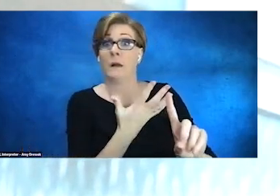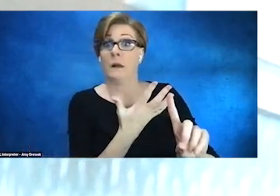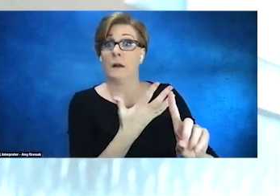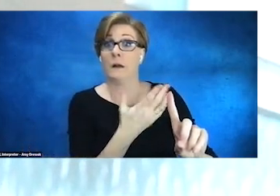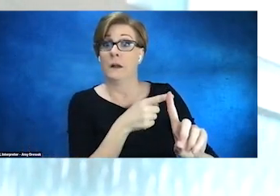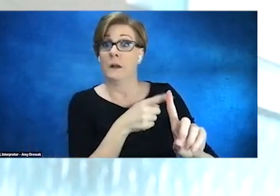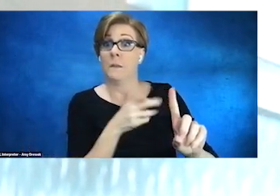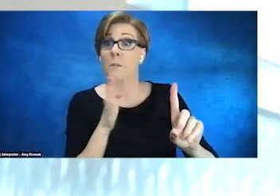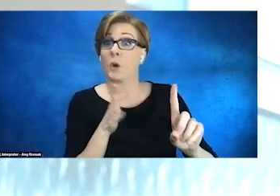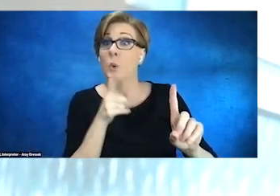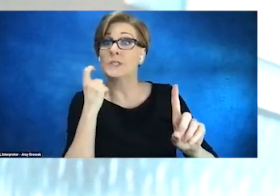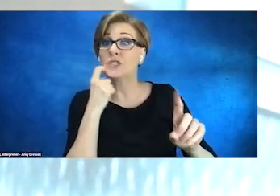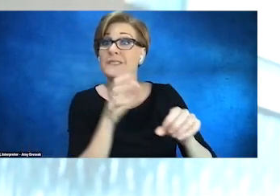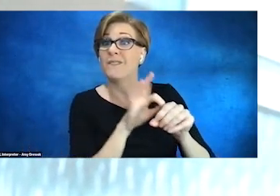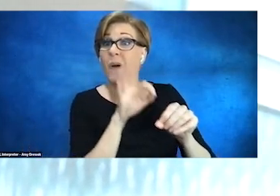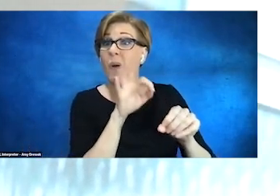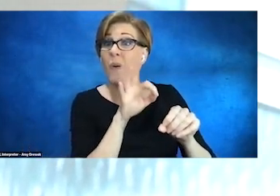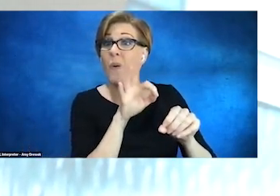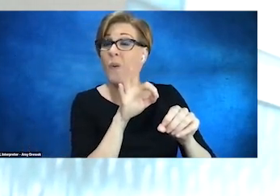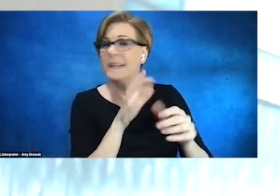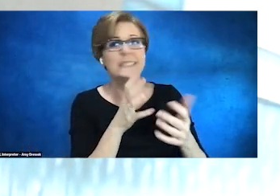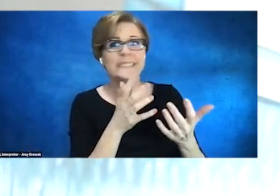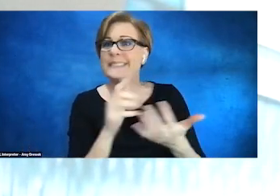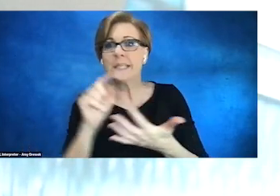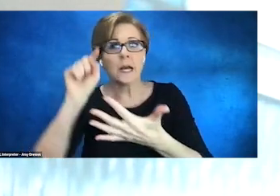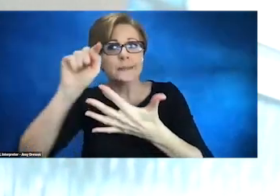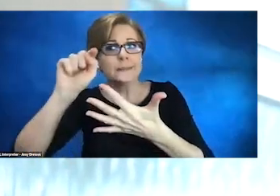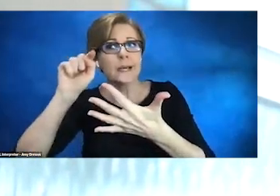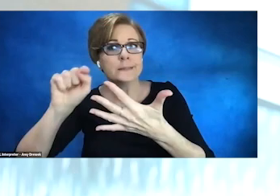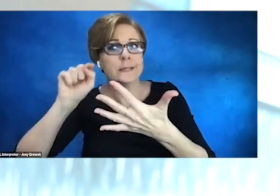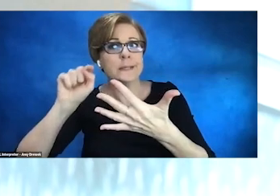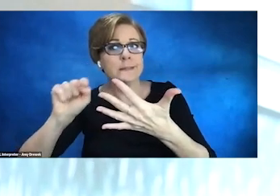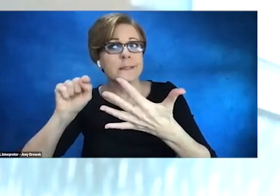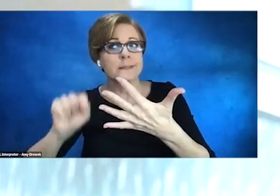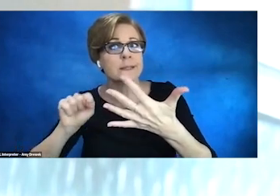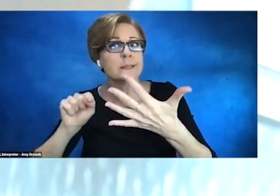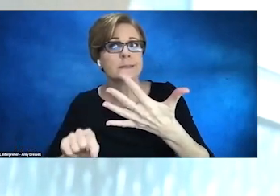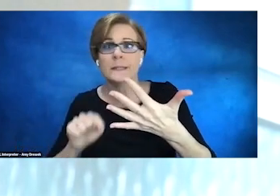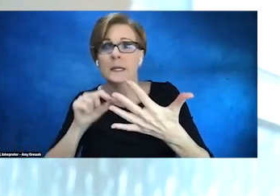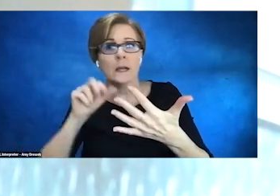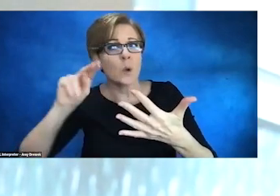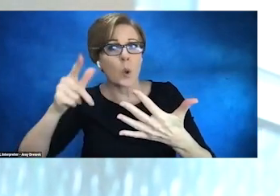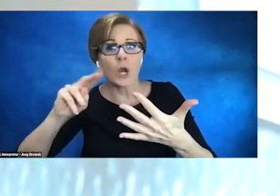voter when they insert that ballot into the tabulator which contests that they're sewing